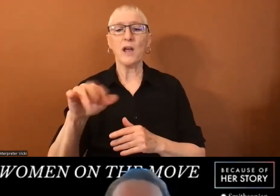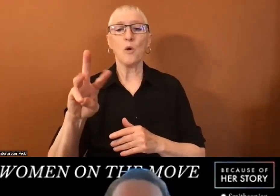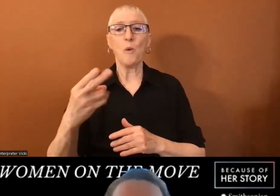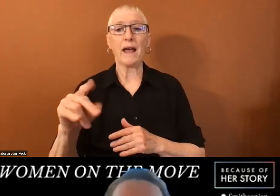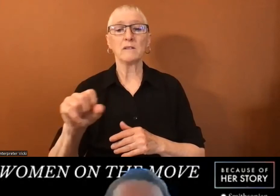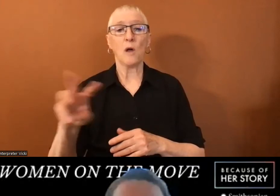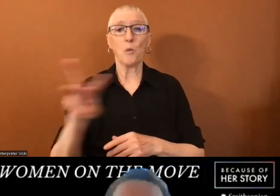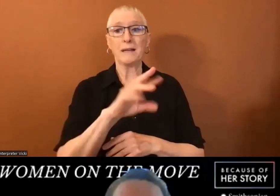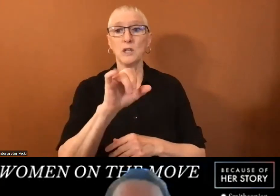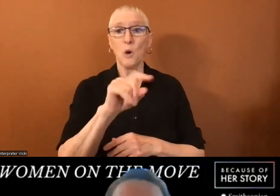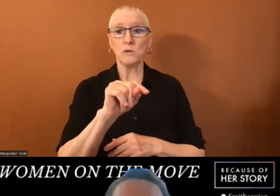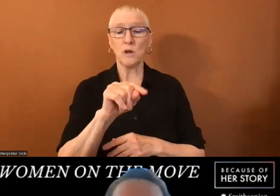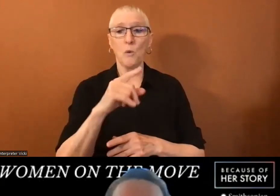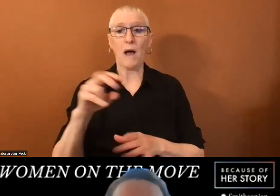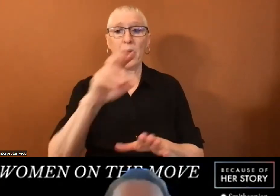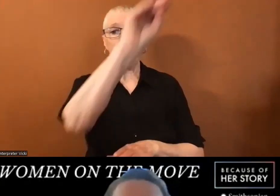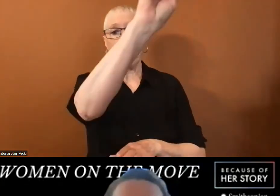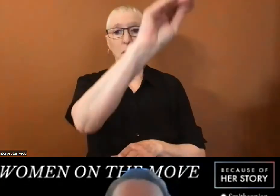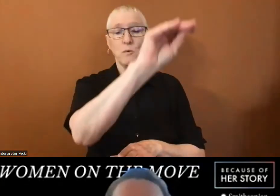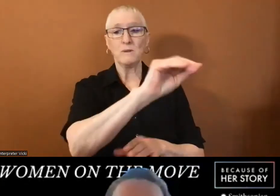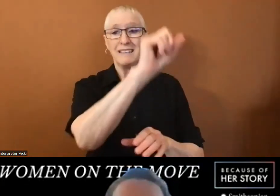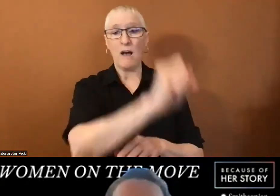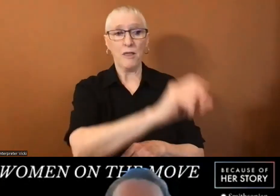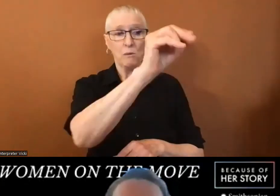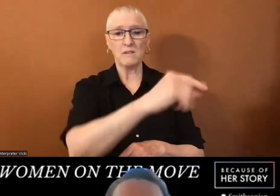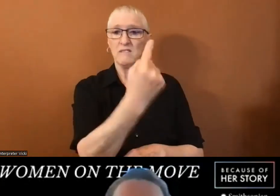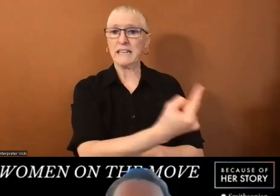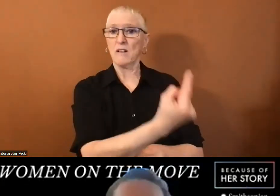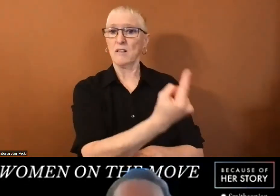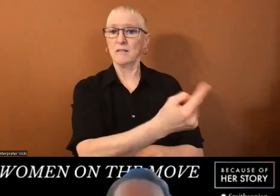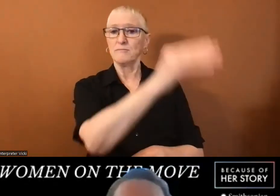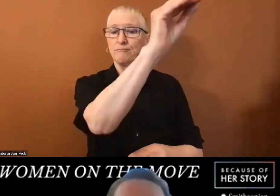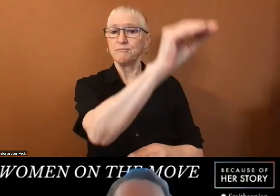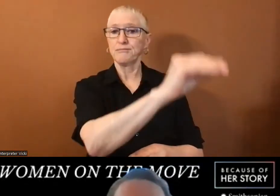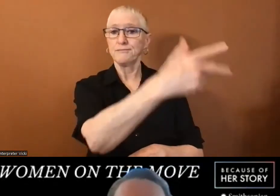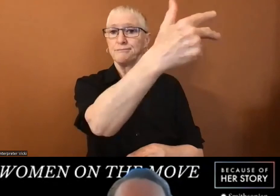um as they're migrating South you'll see a lot of single animals, but as they migrate back North